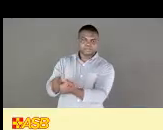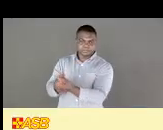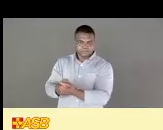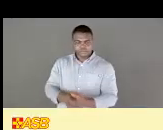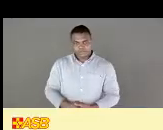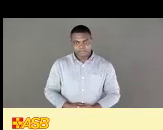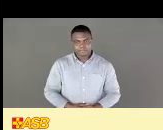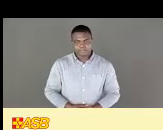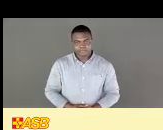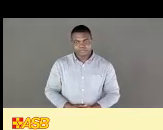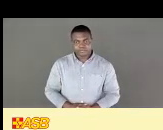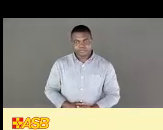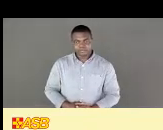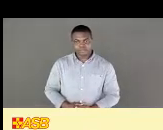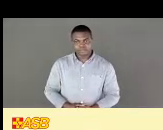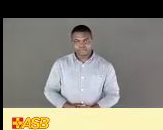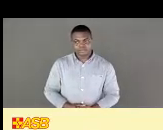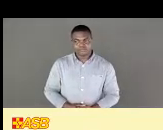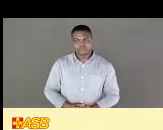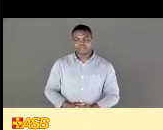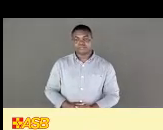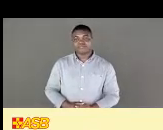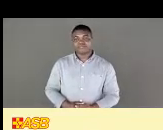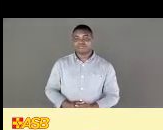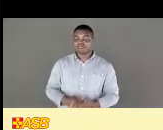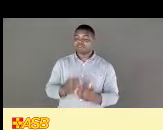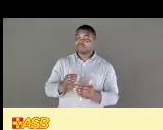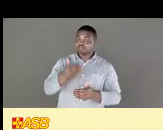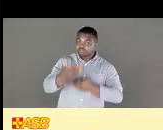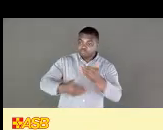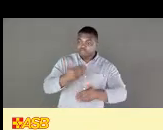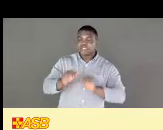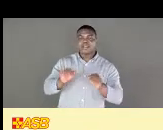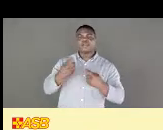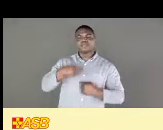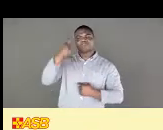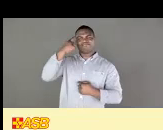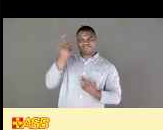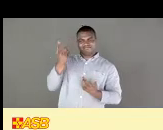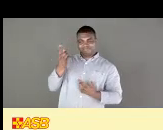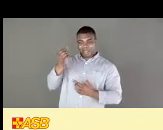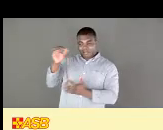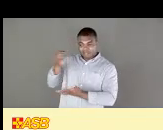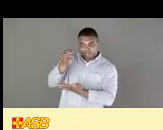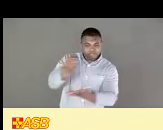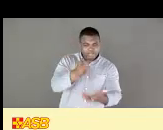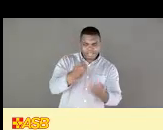example, by giving brand to the local authorities to lead and manage their own humanitarian